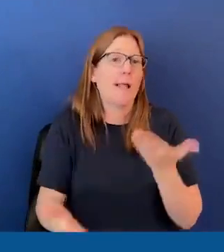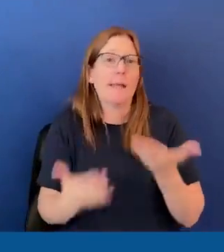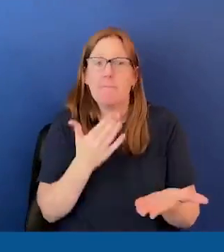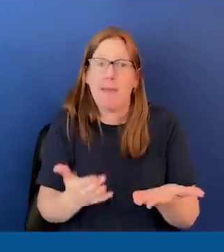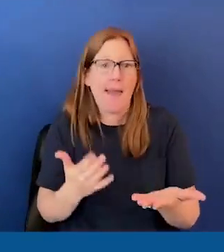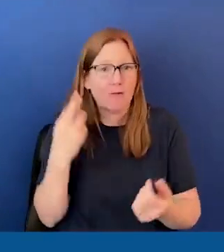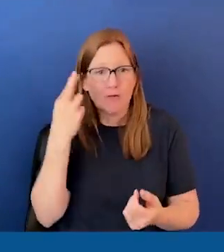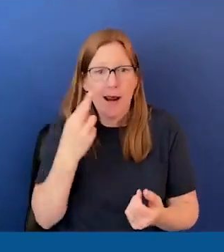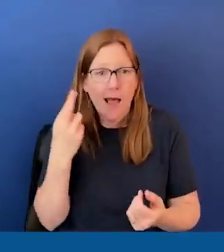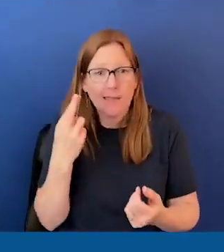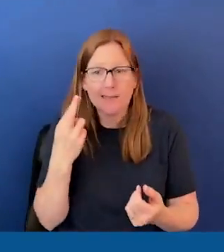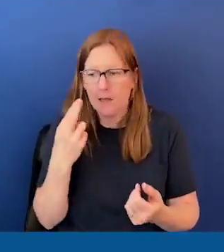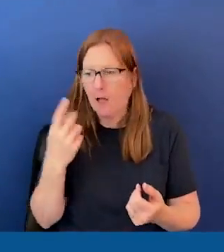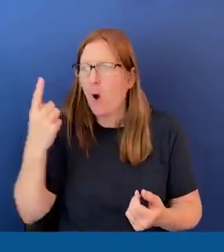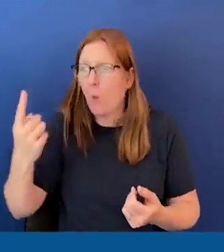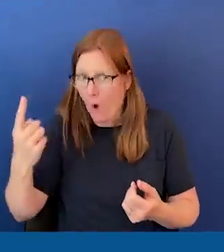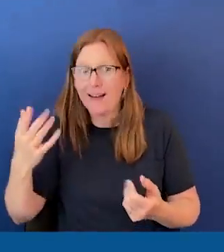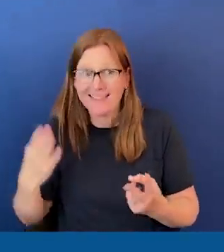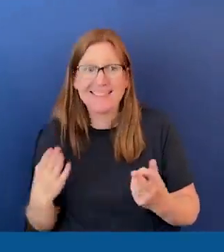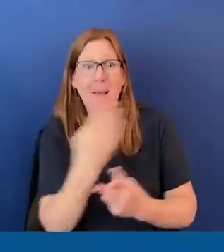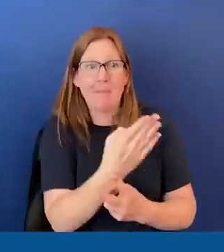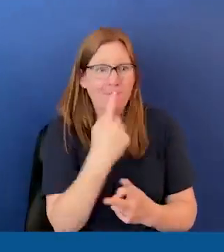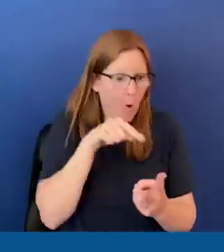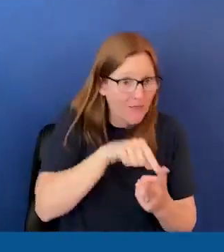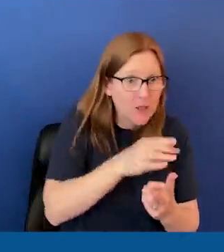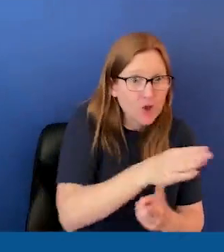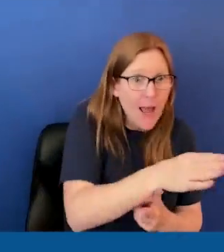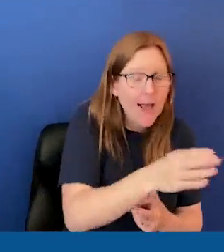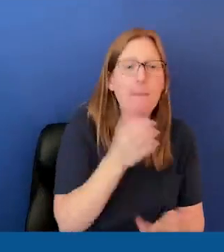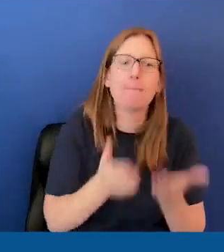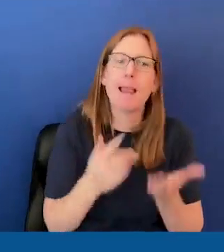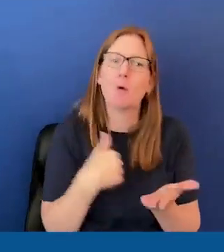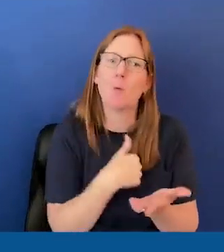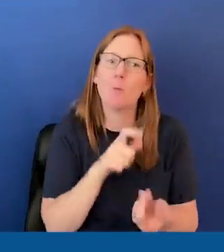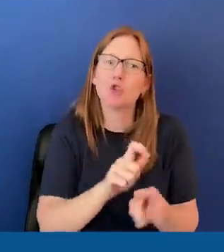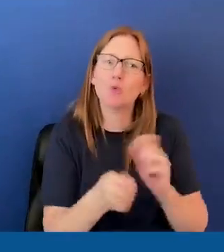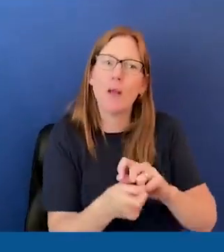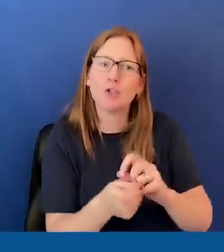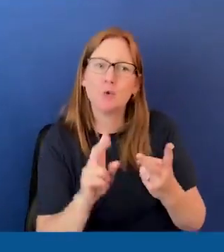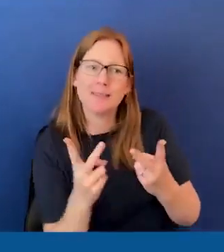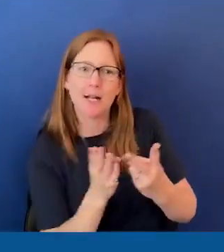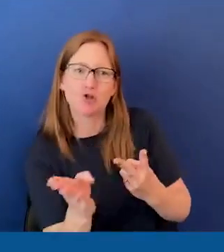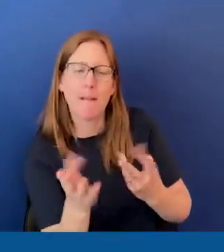submission from one track to another, because it does perhaps fit better in another track.